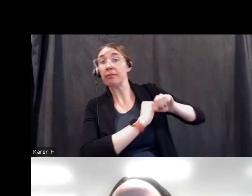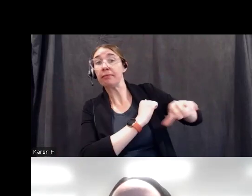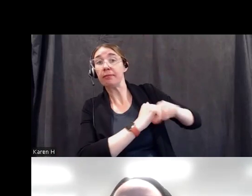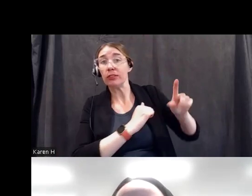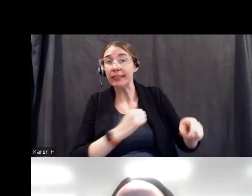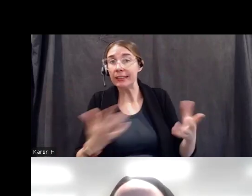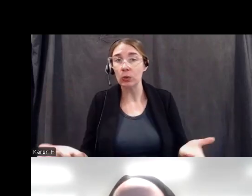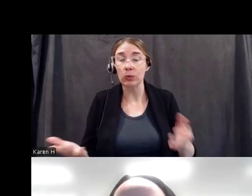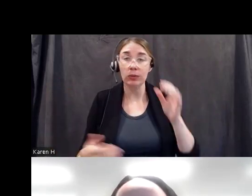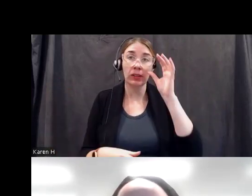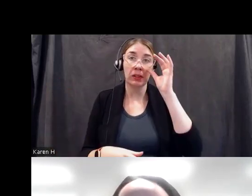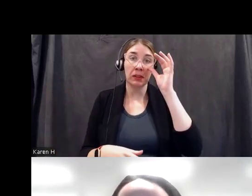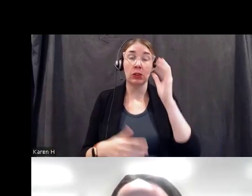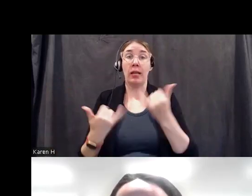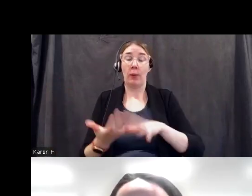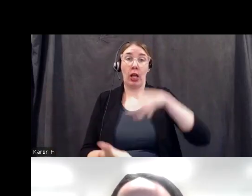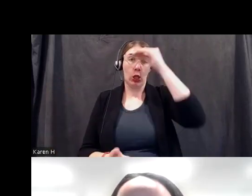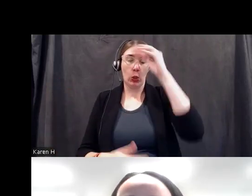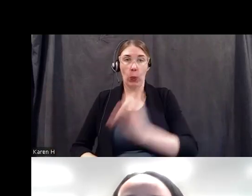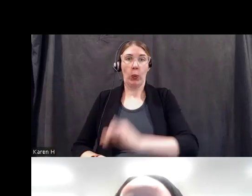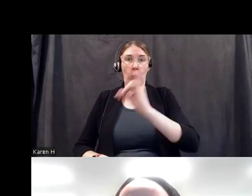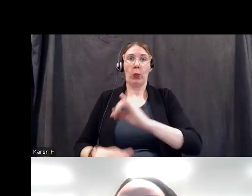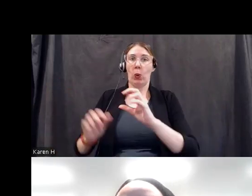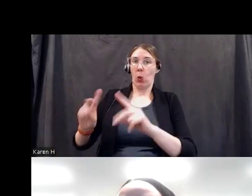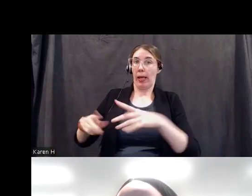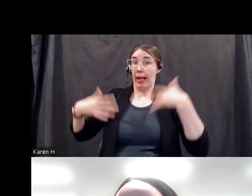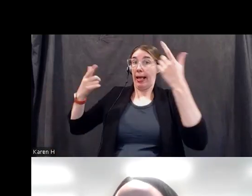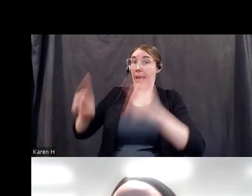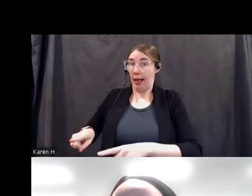okay, we did this, how do we do it again in the future, and who can we reach out to.